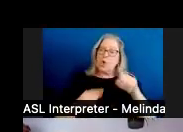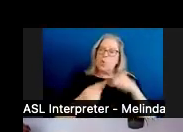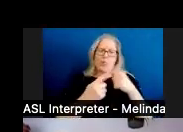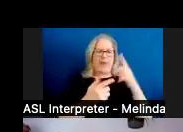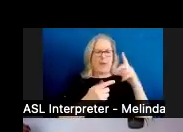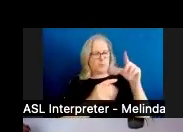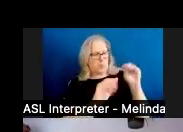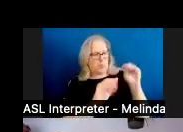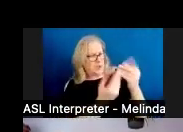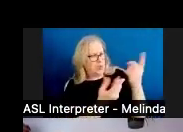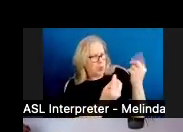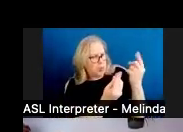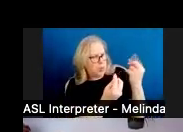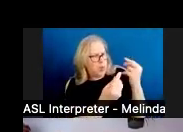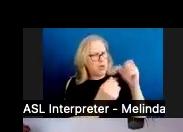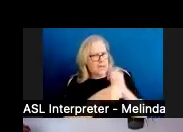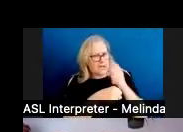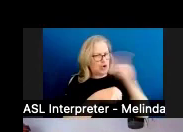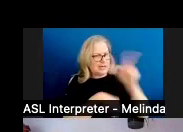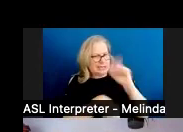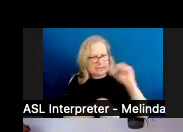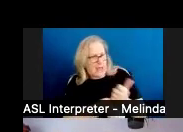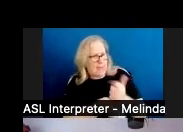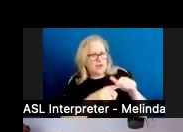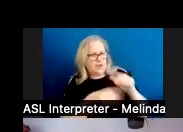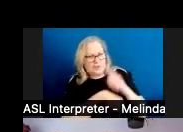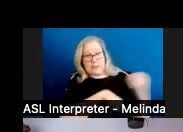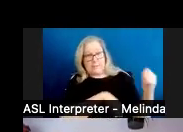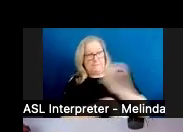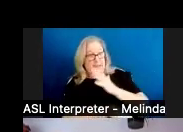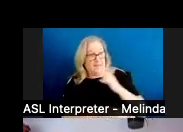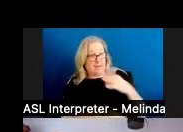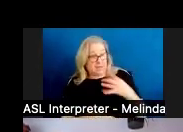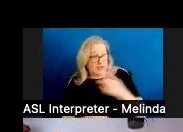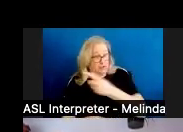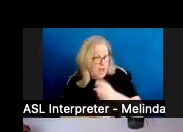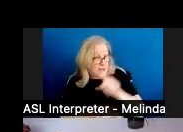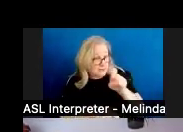to make sure that they're set up to submit applications. Is that right? Sean Hine: Yeah. Now, this is a critical point,